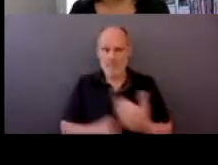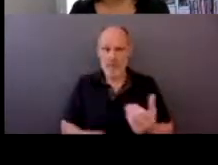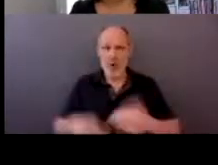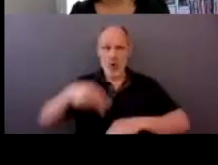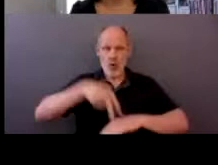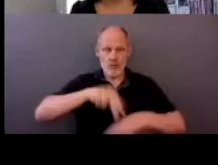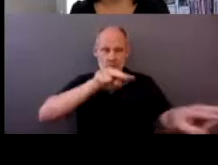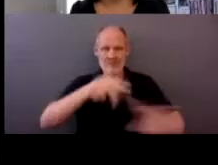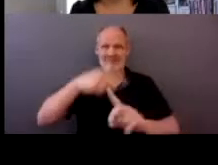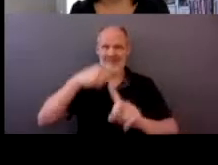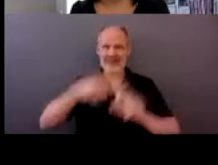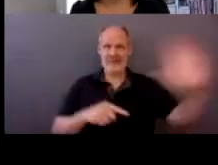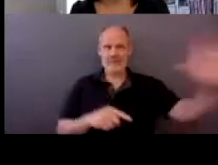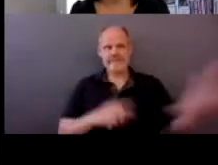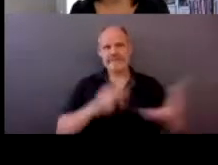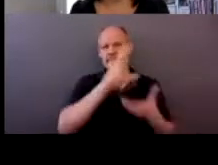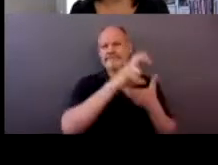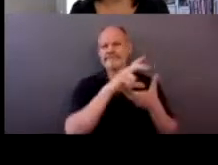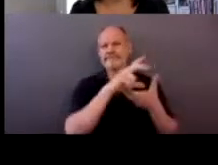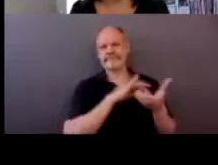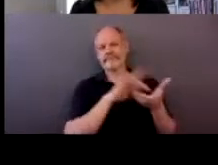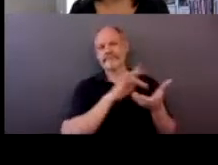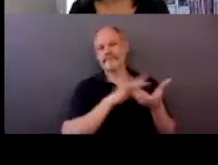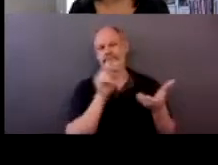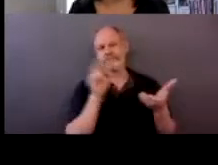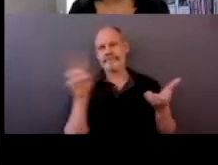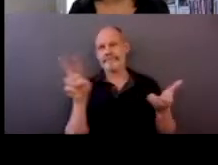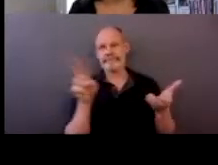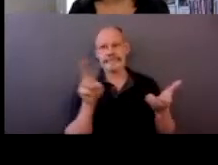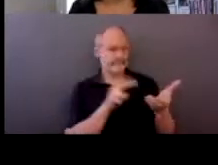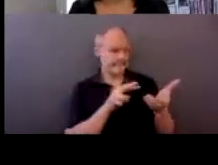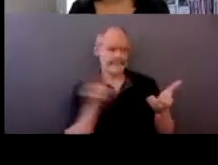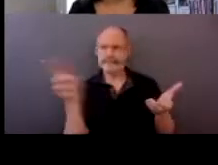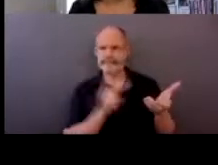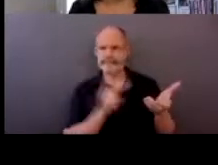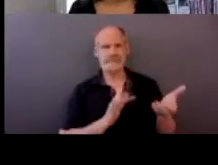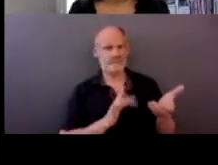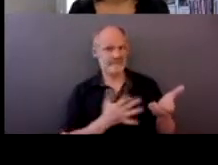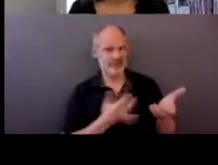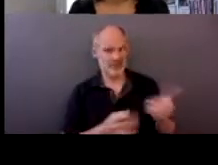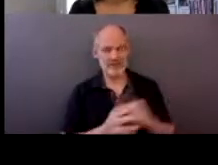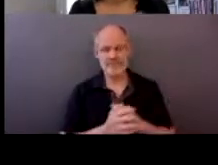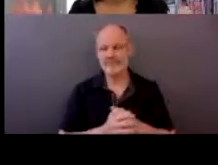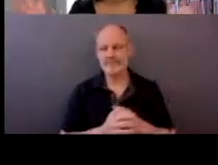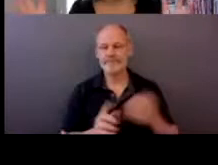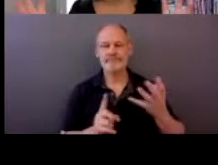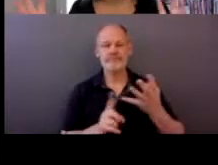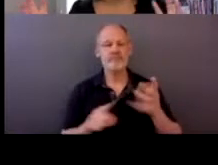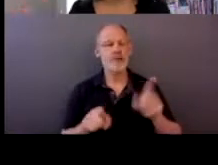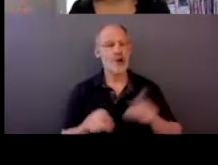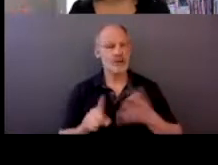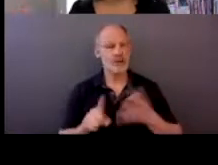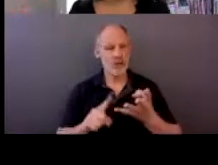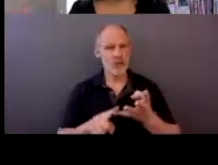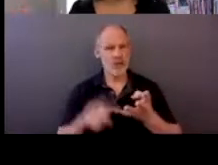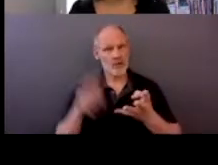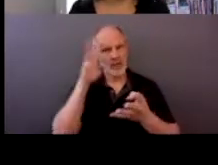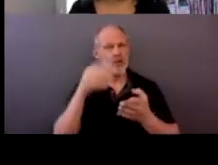change internally, too. We've also created a new Web page that galleries our accessible resources